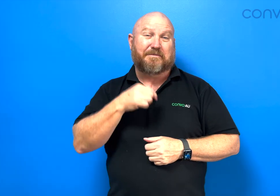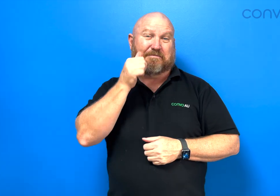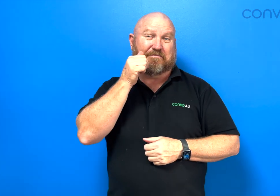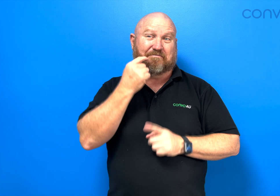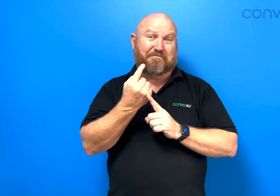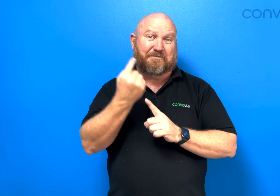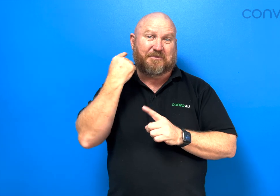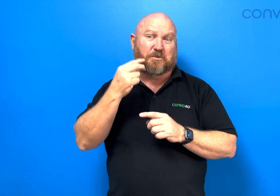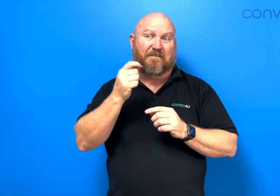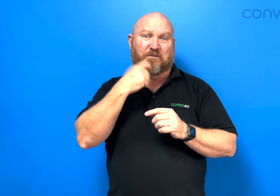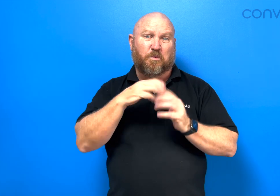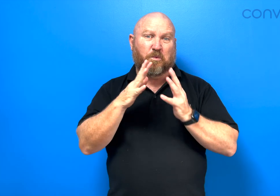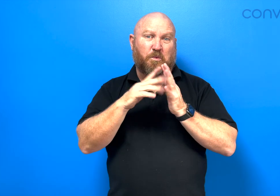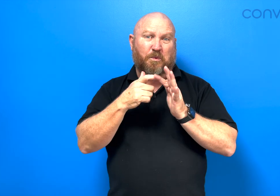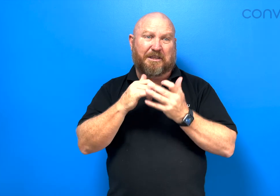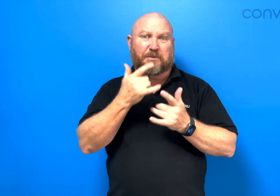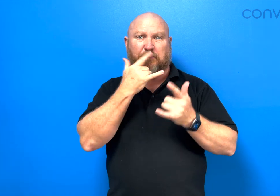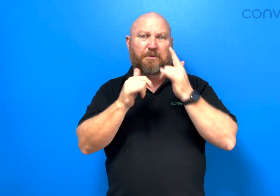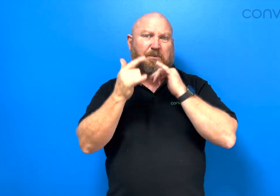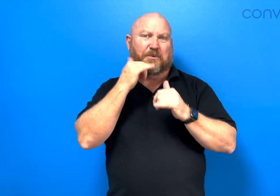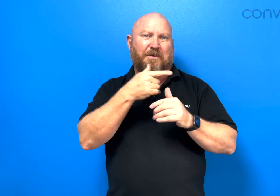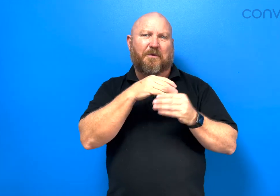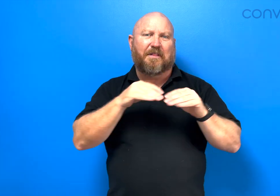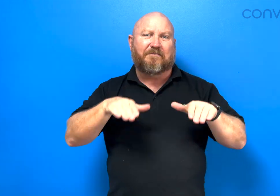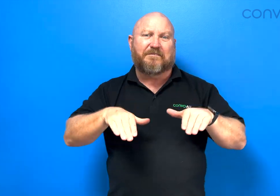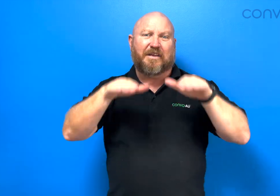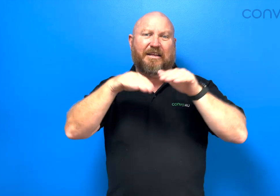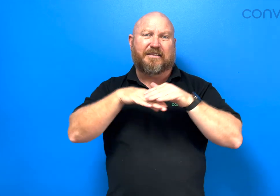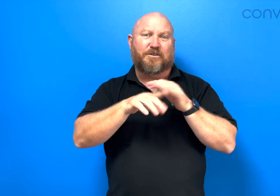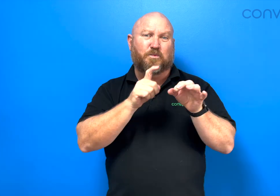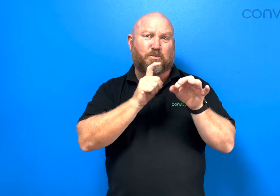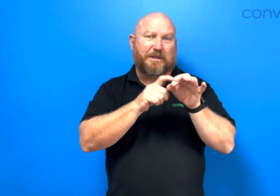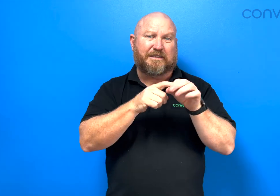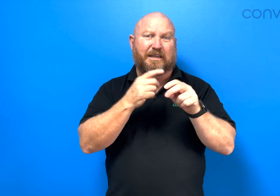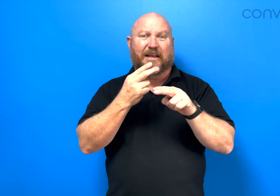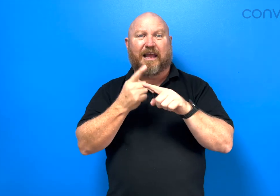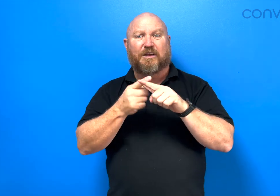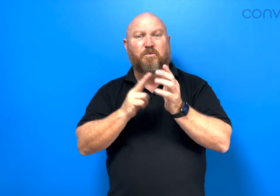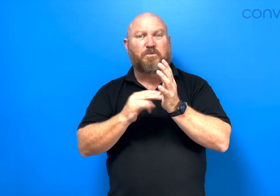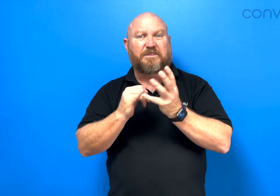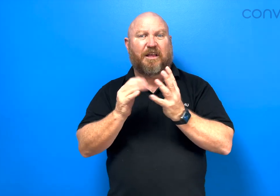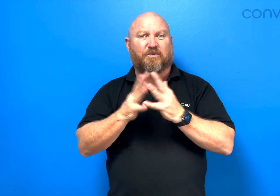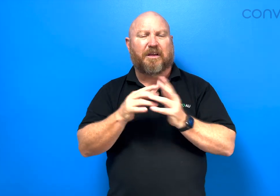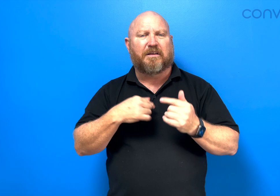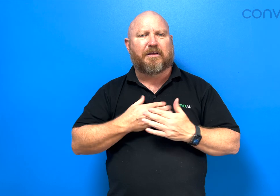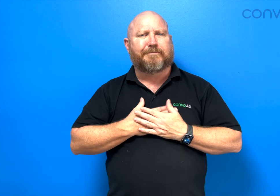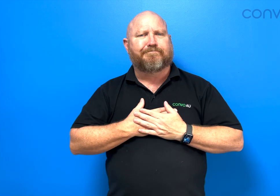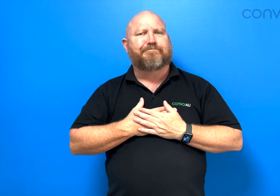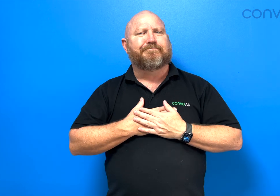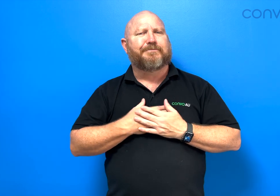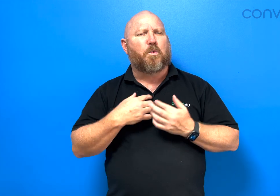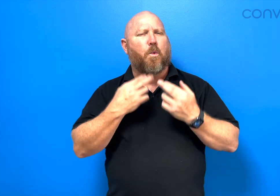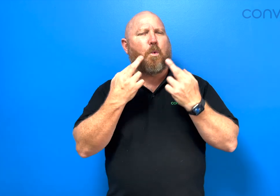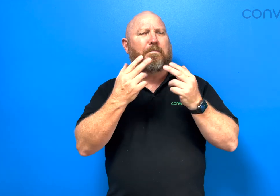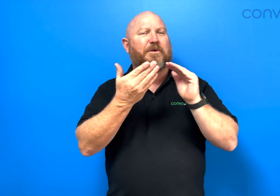Lastly, to the communities affected by the tragic flooding events these last couple of weeks,